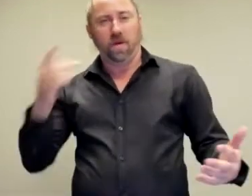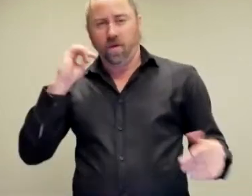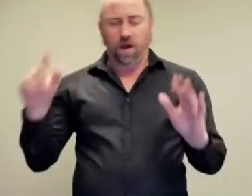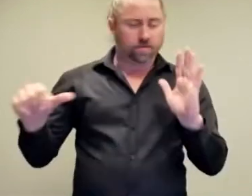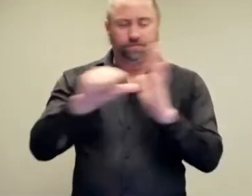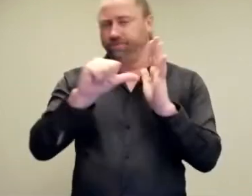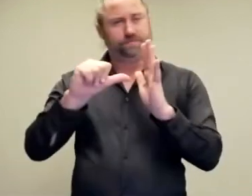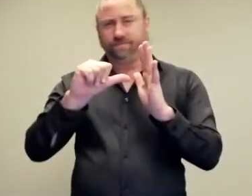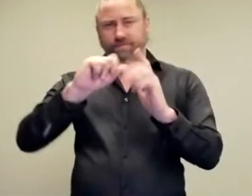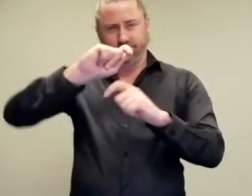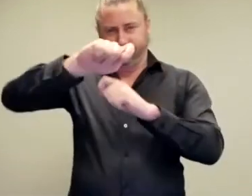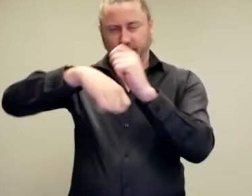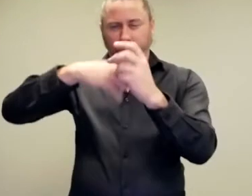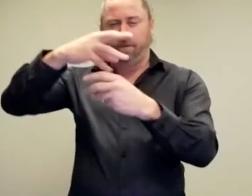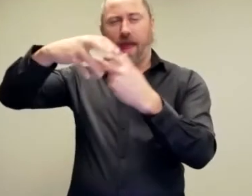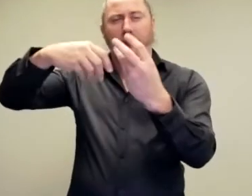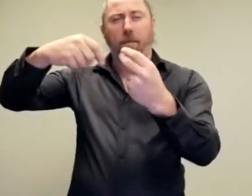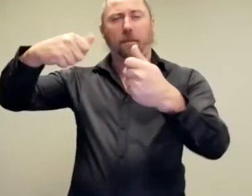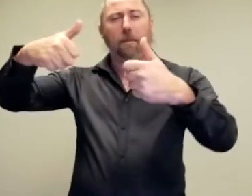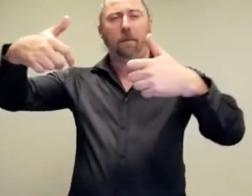into a vaporous meandering airbrushed line.